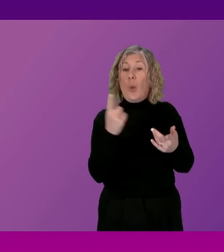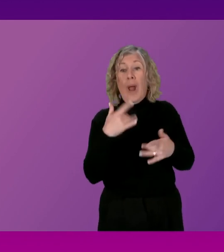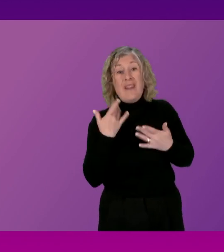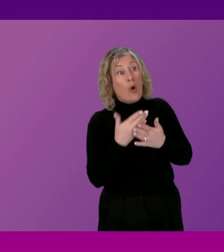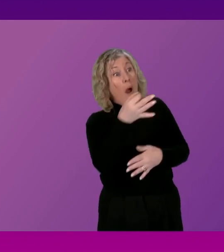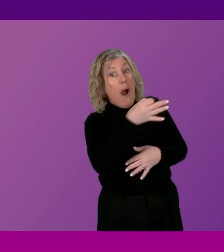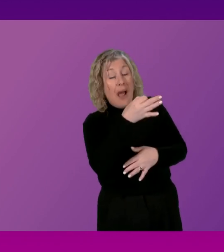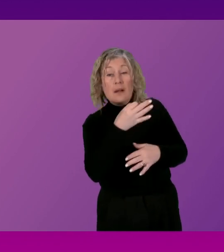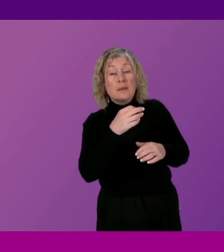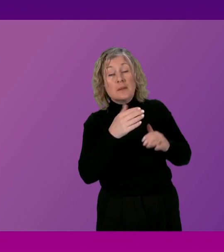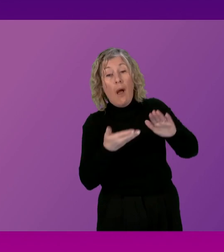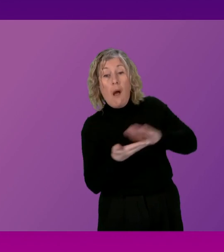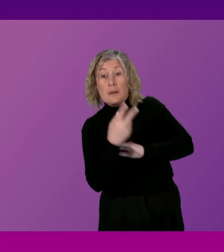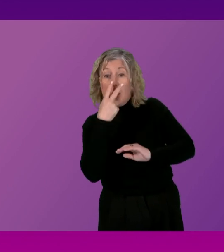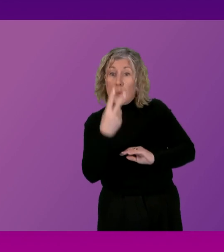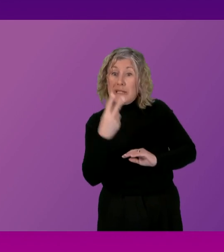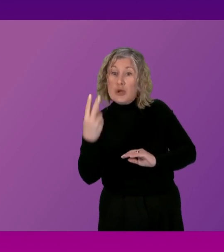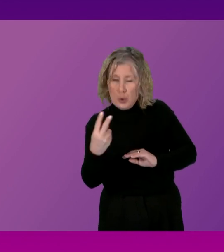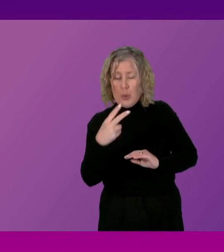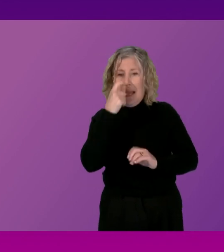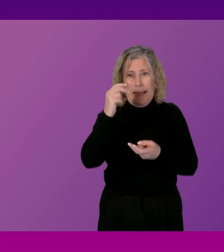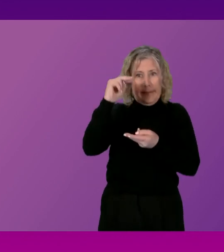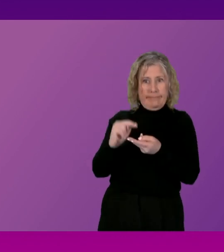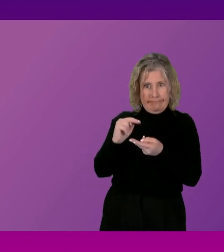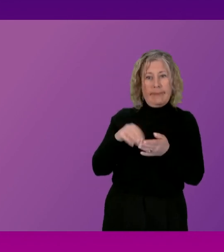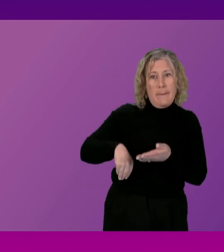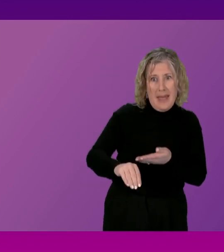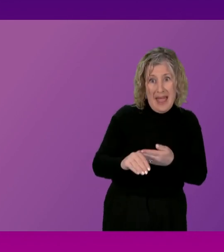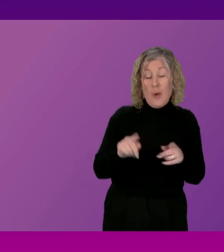Right now, passengers throughout Scotland are benefiting from low fares as a result